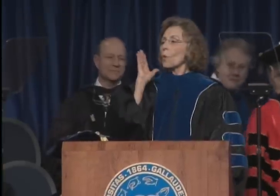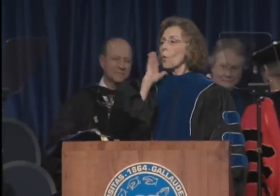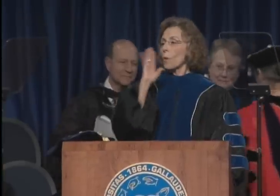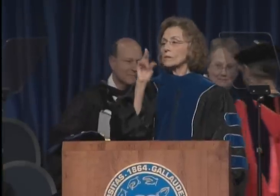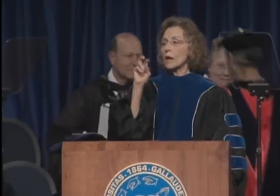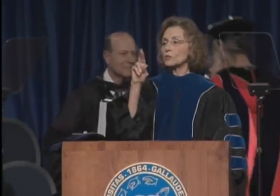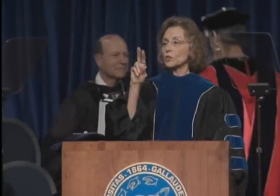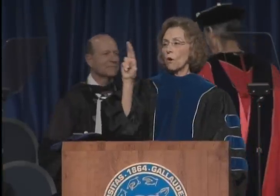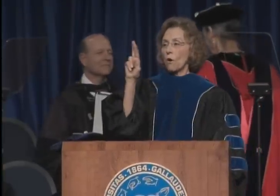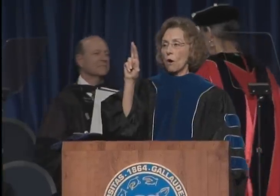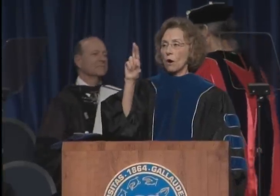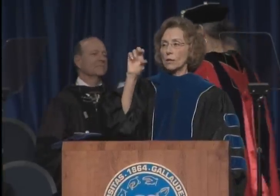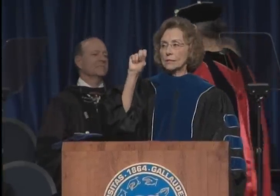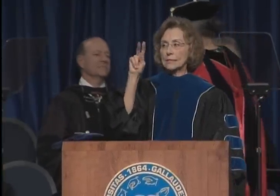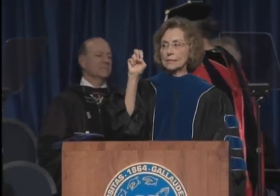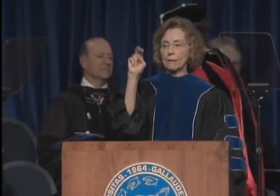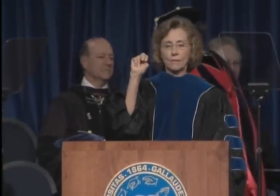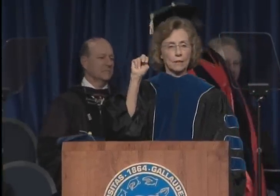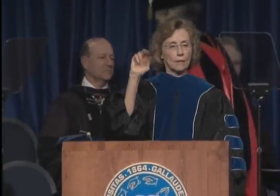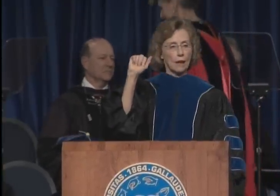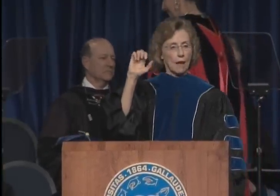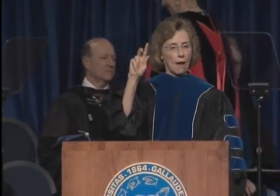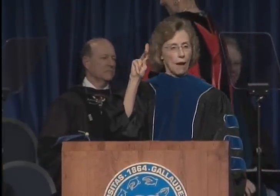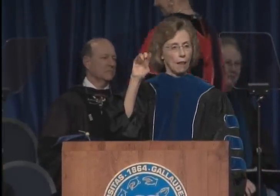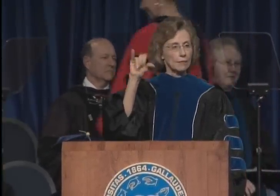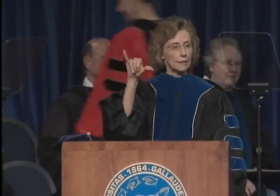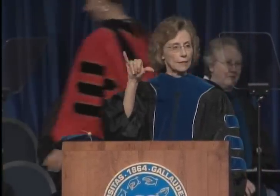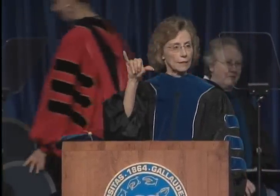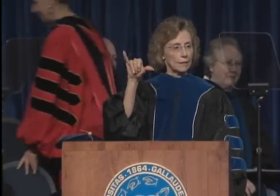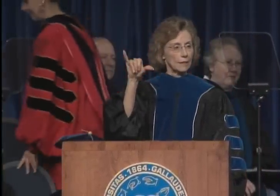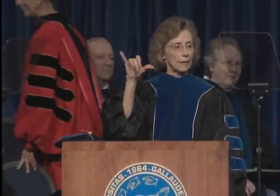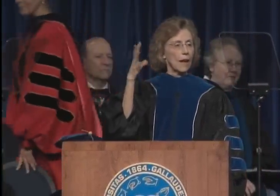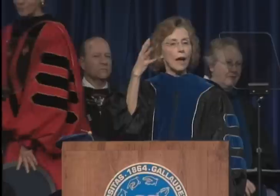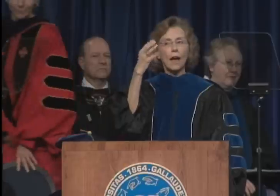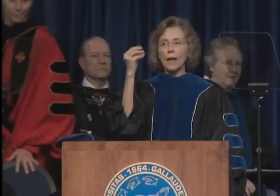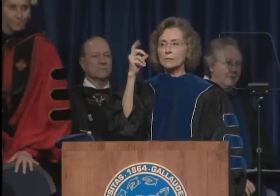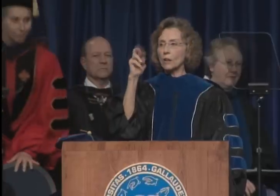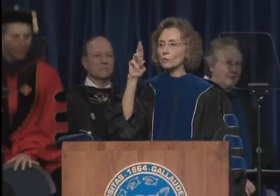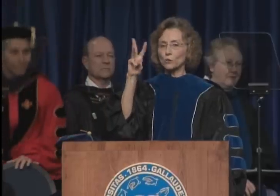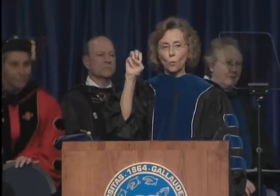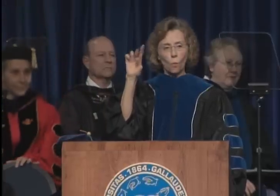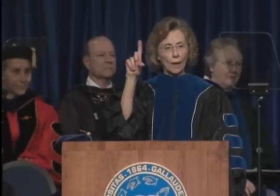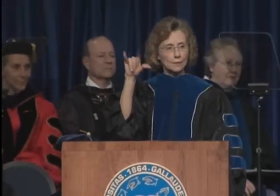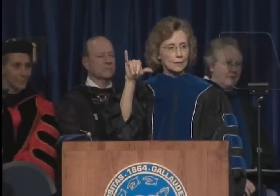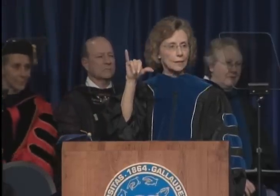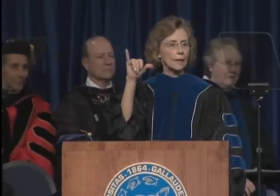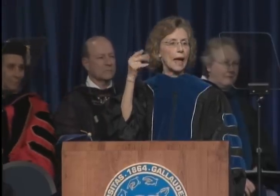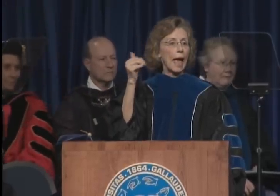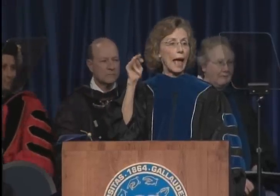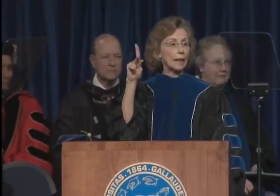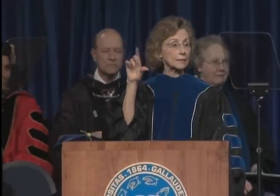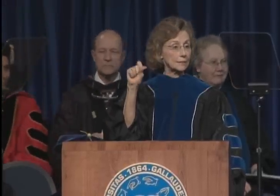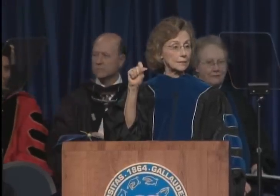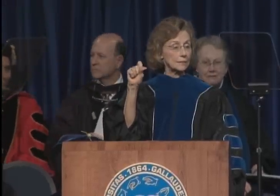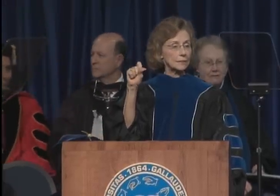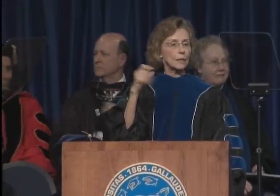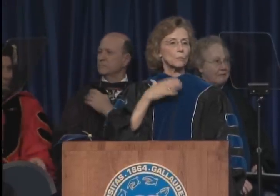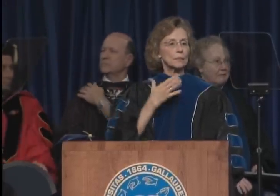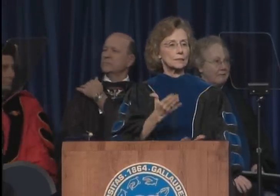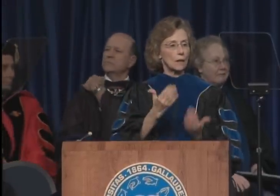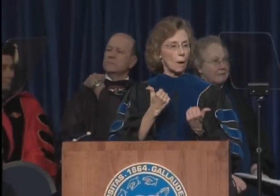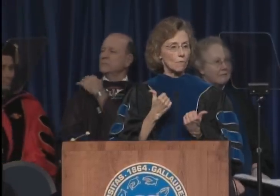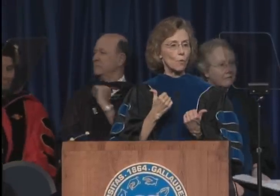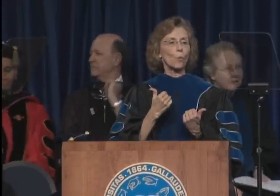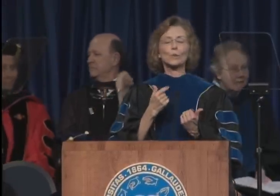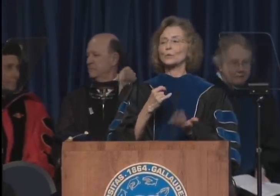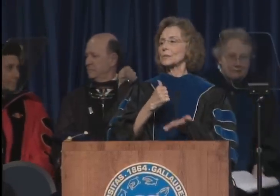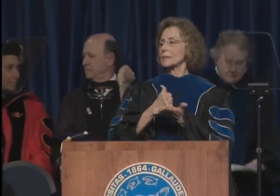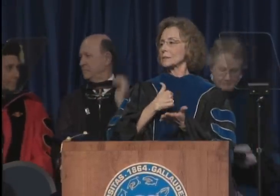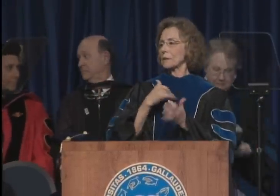Will Dr. R. Steven Ackley and Dr. Wendy Hanks come forward